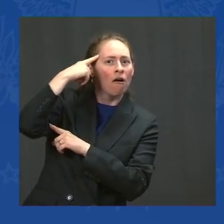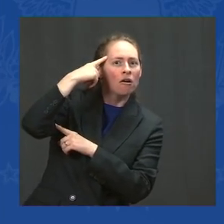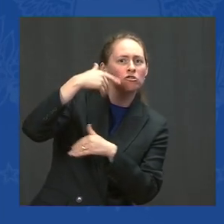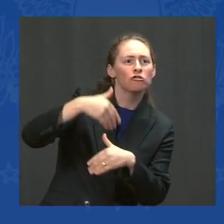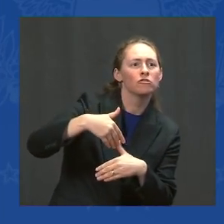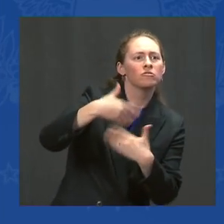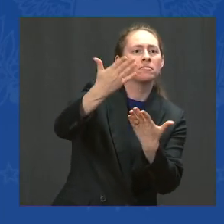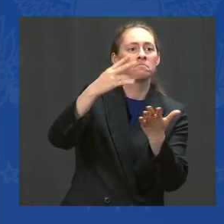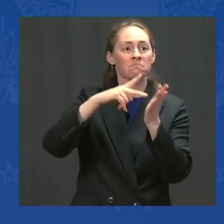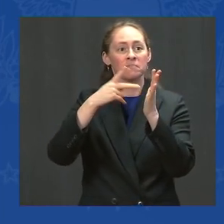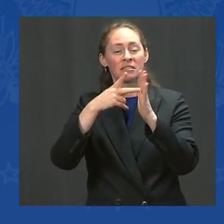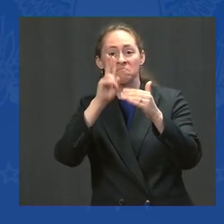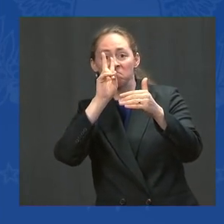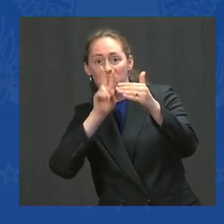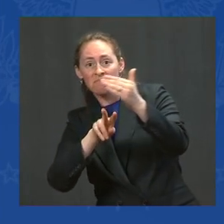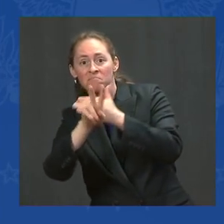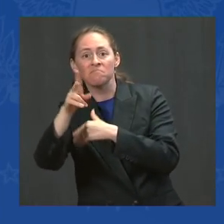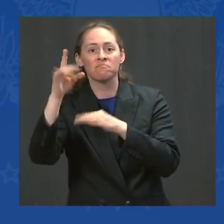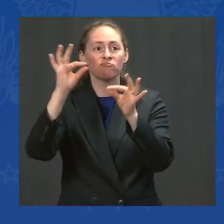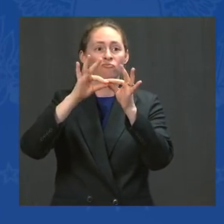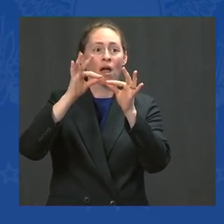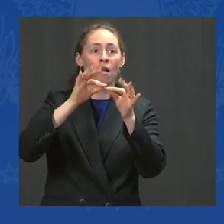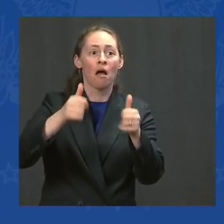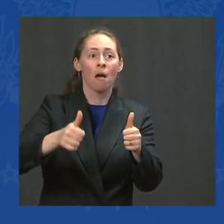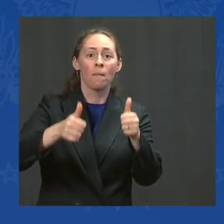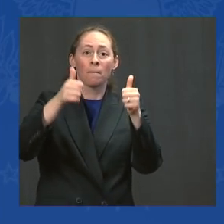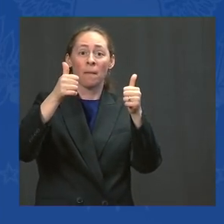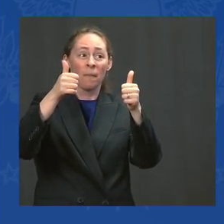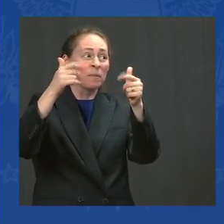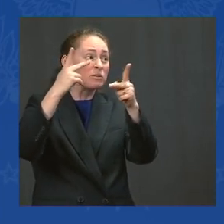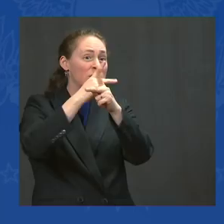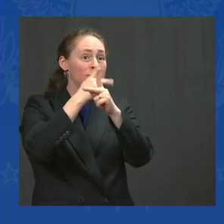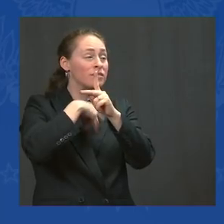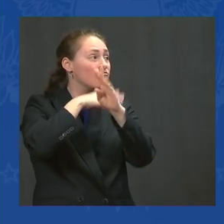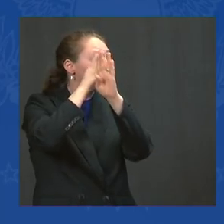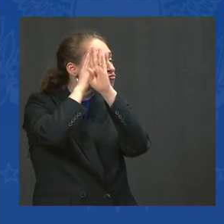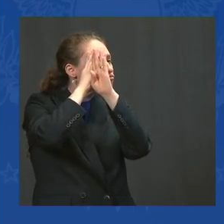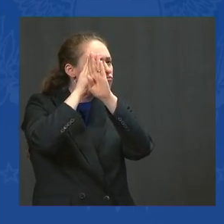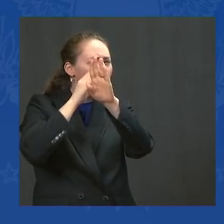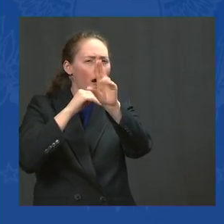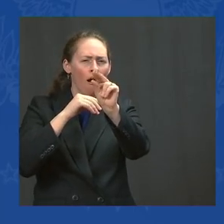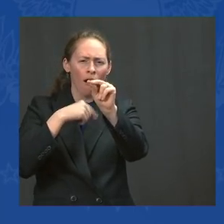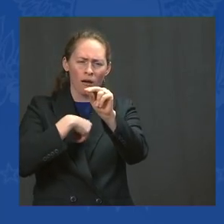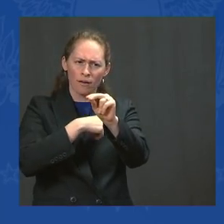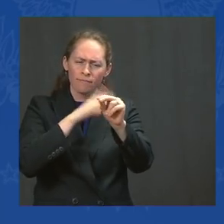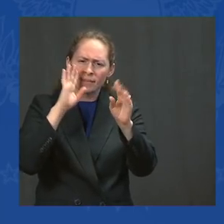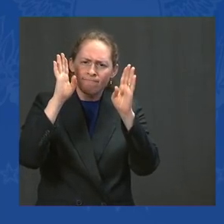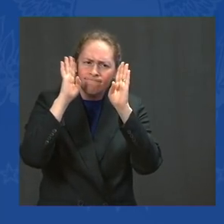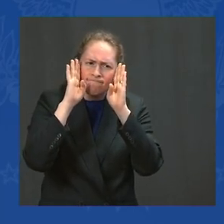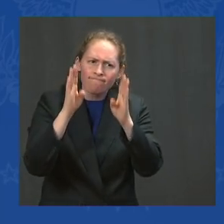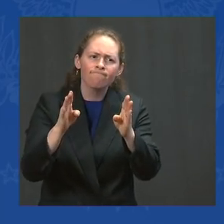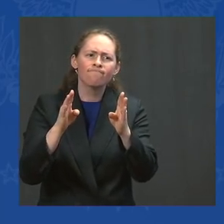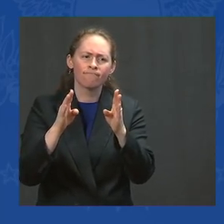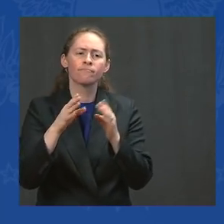no serious economist. That's totally different. I mean, look, the stock market is higher than it has been in all of history,